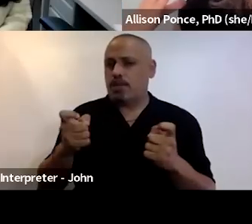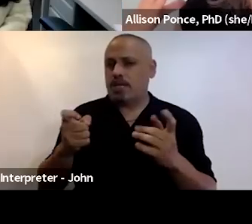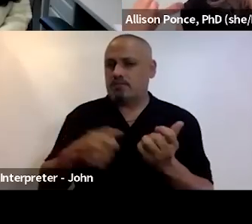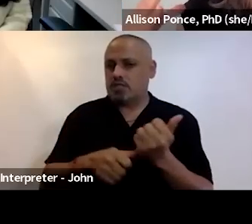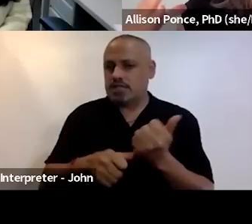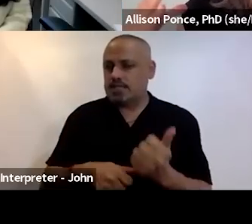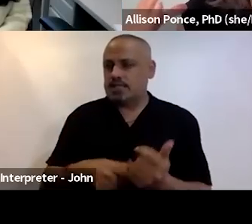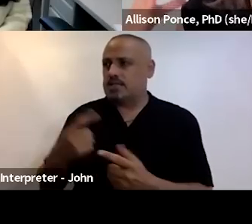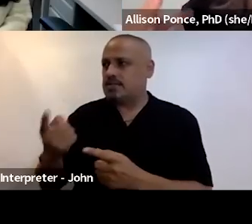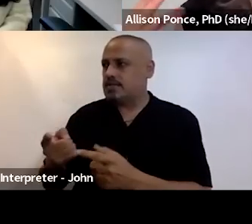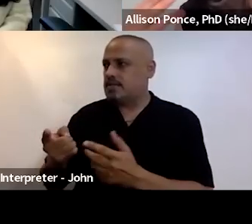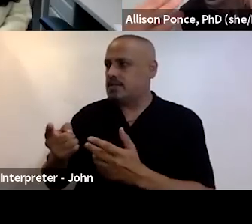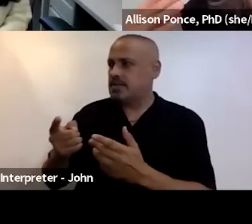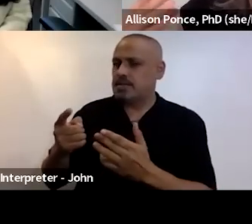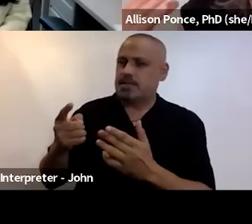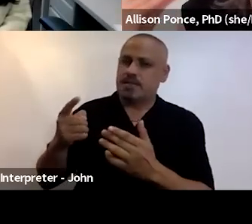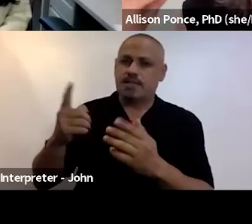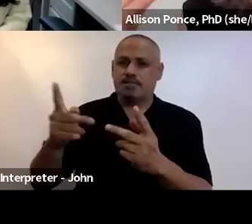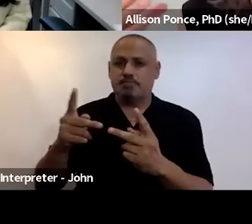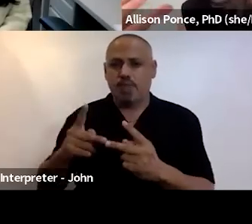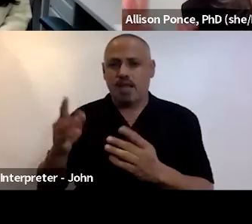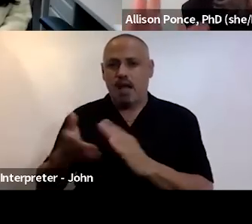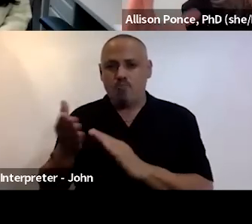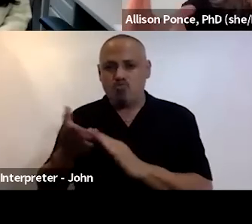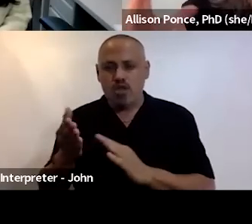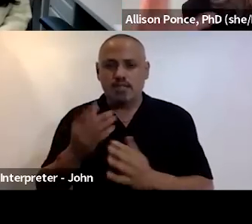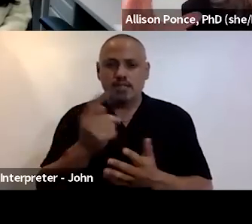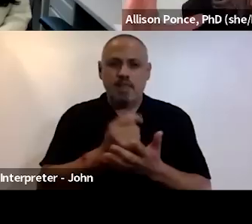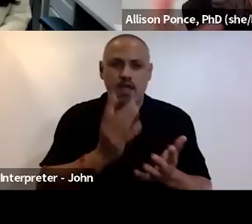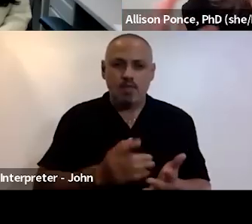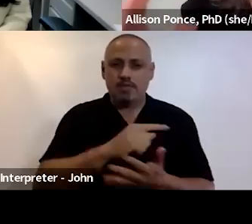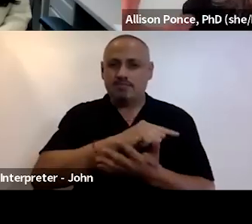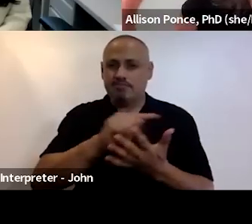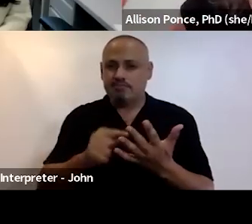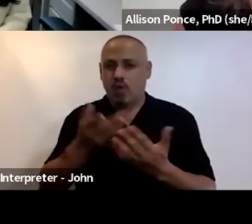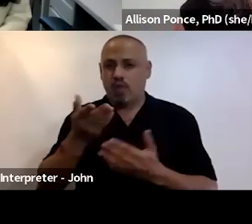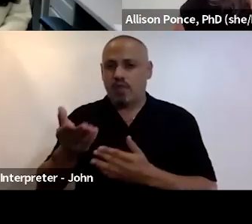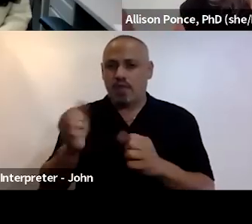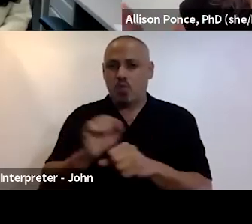someone who works in our plant operations, a therapist, we are all there working on the same mission,